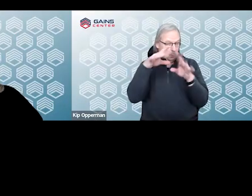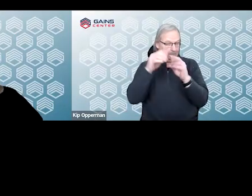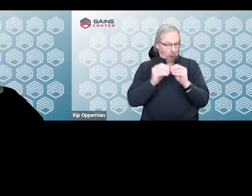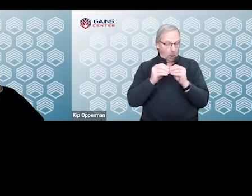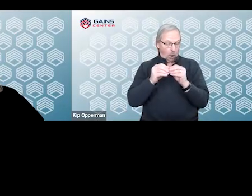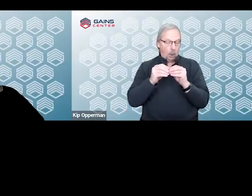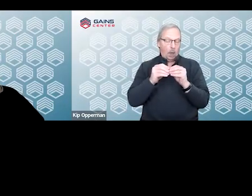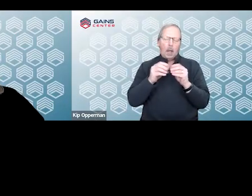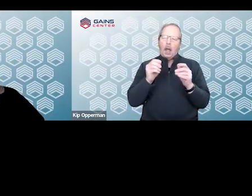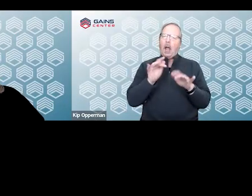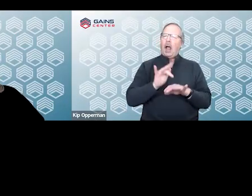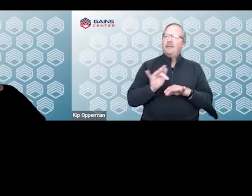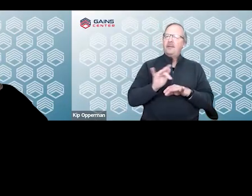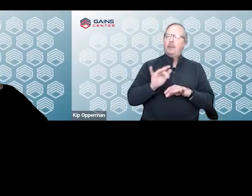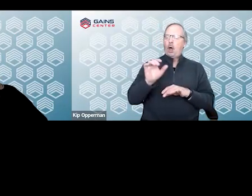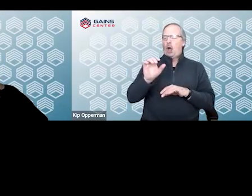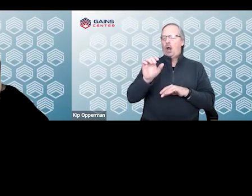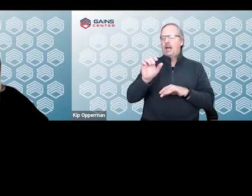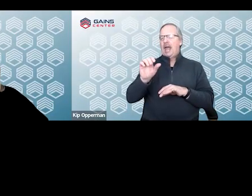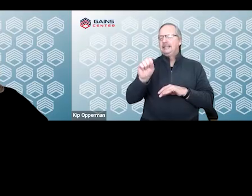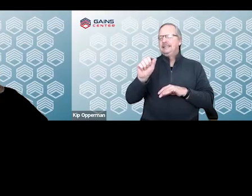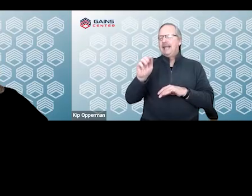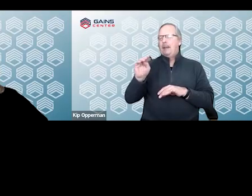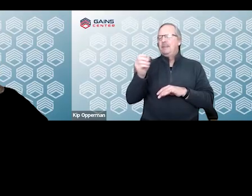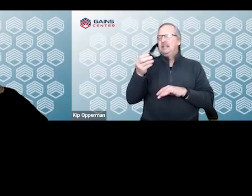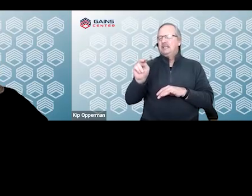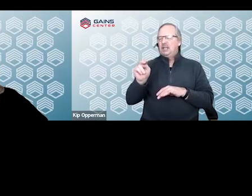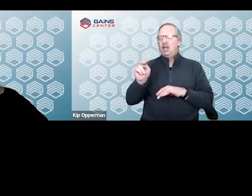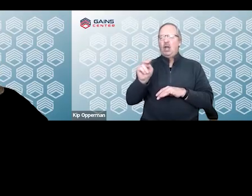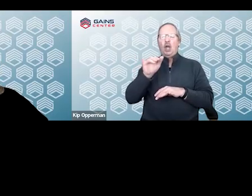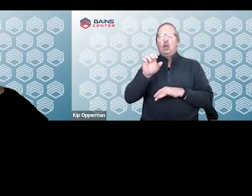on SAMHSA's YouTube channel following this event.